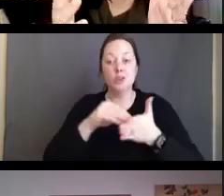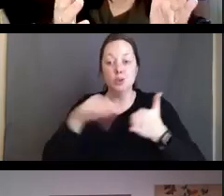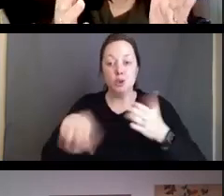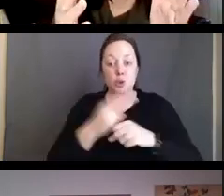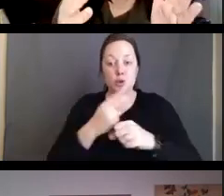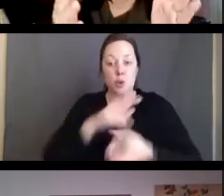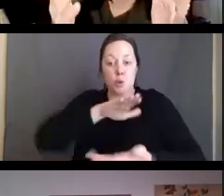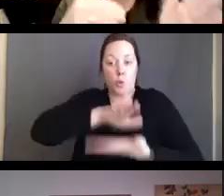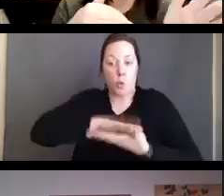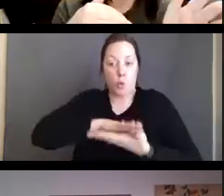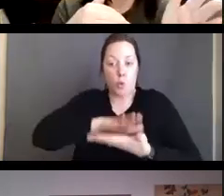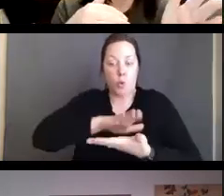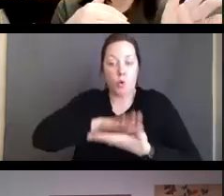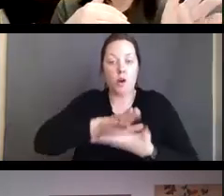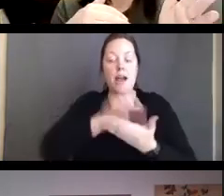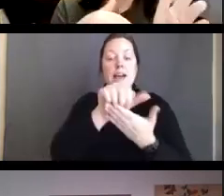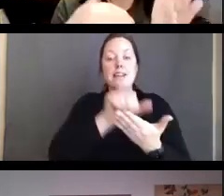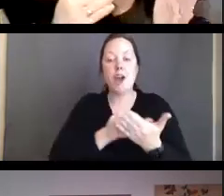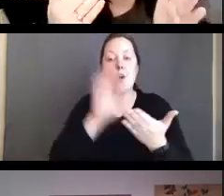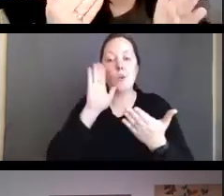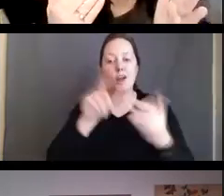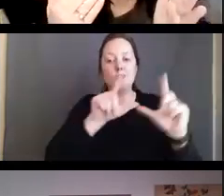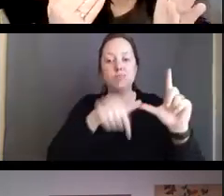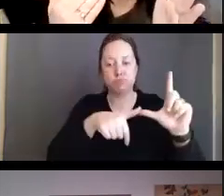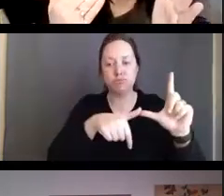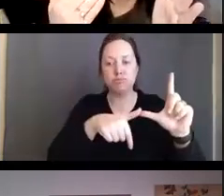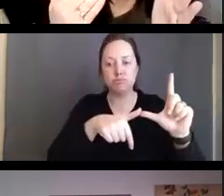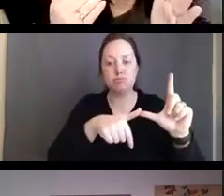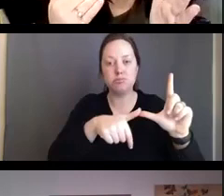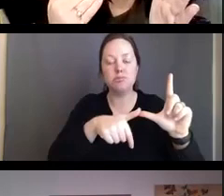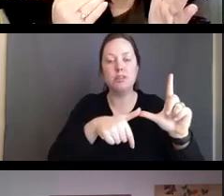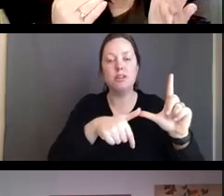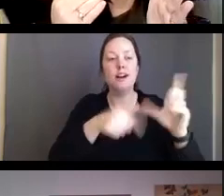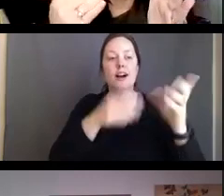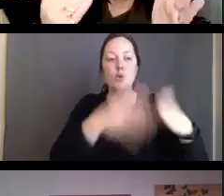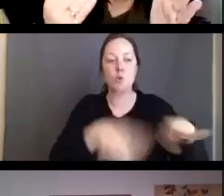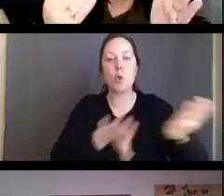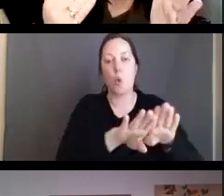web links, the insert tab also features options for adding certain layouts.